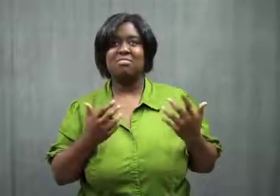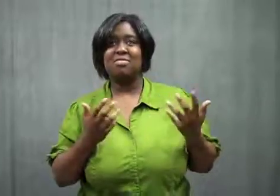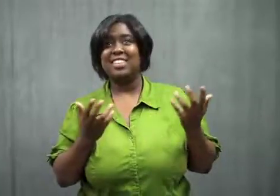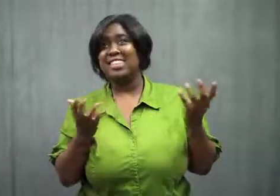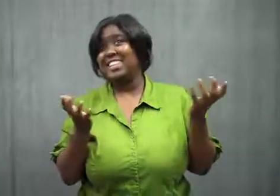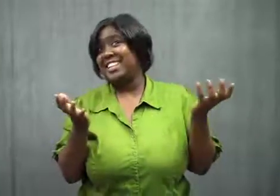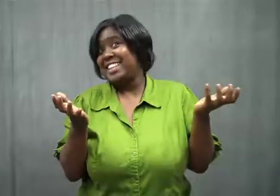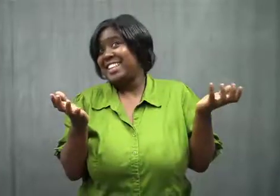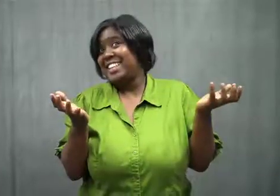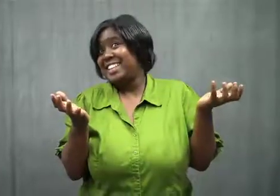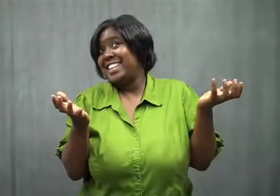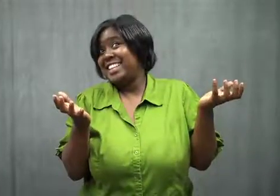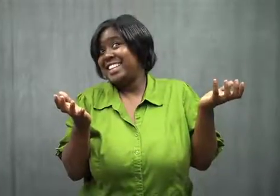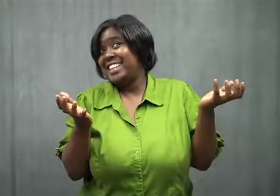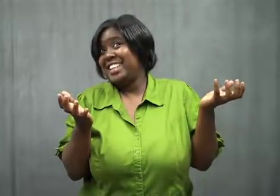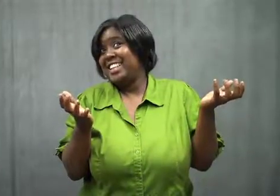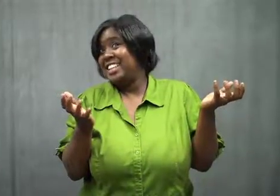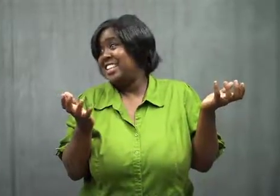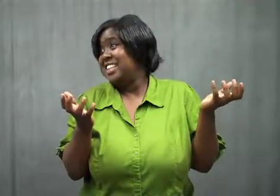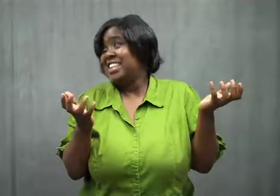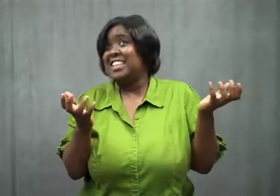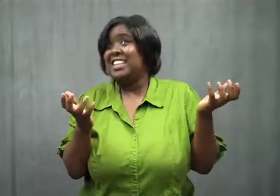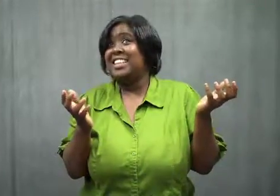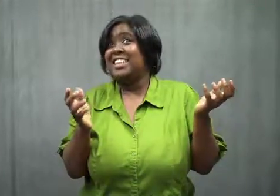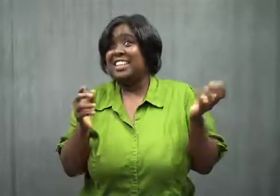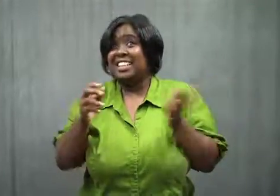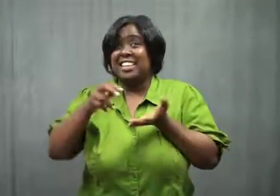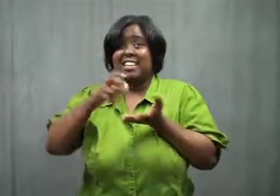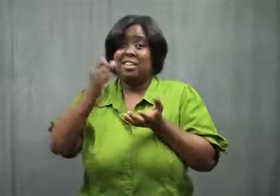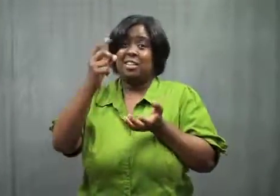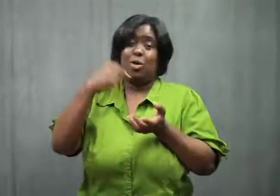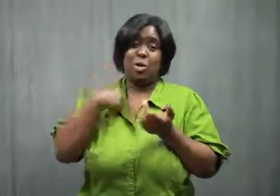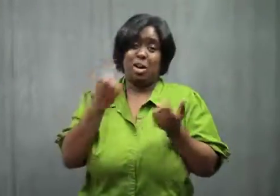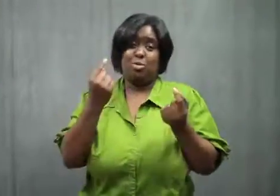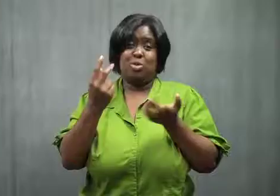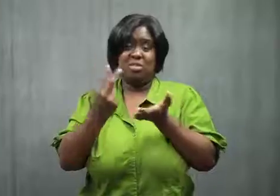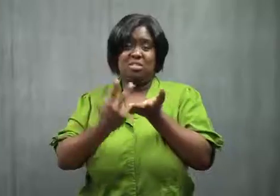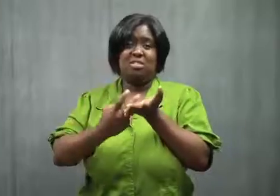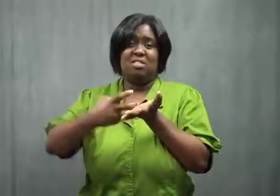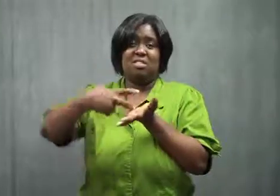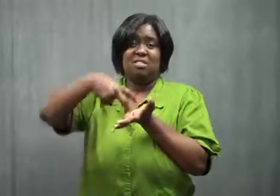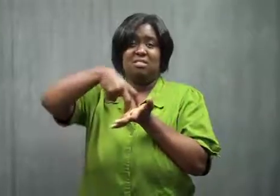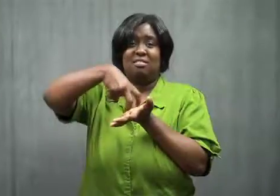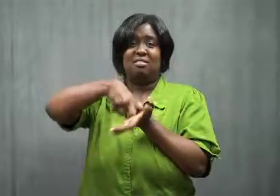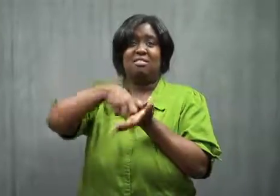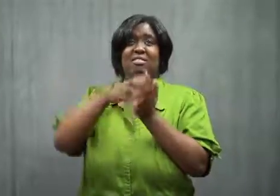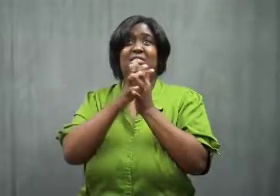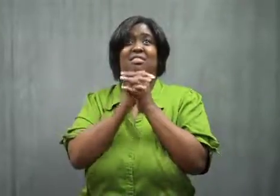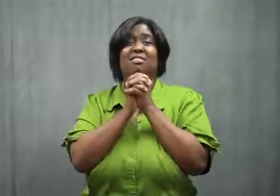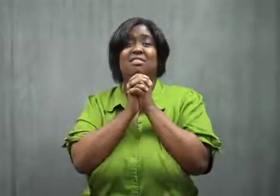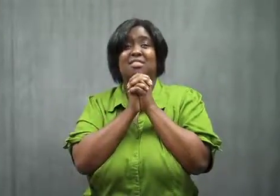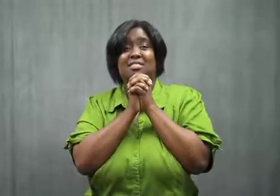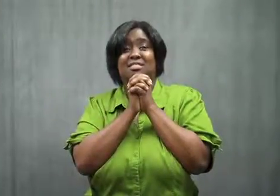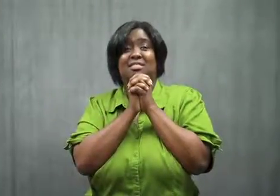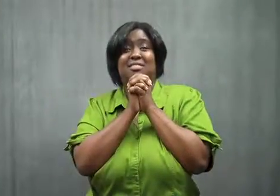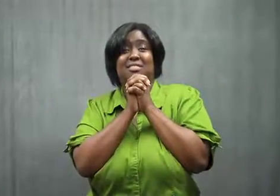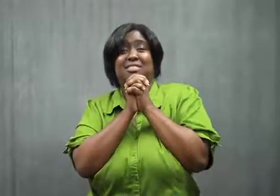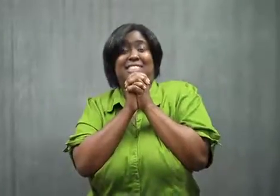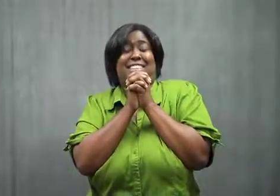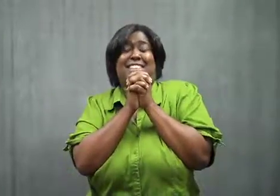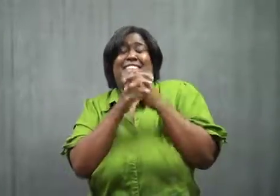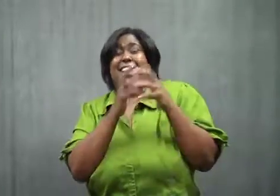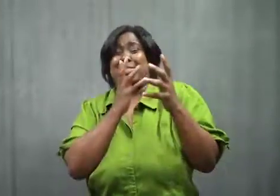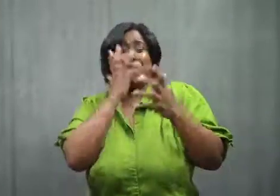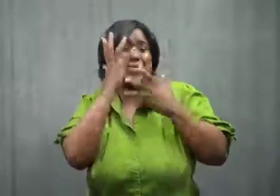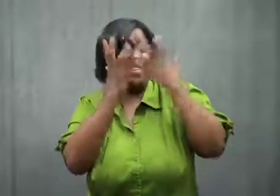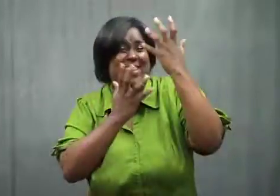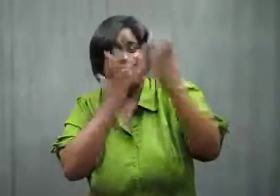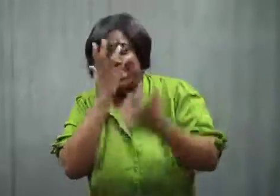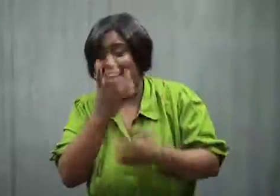I was holding my arms up and smiling, then I got on my knees and begged.